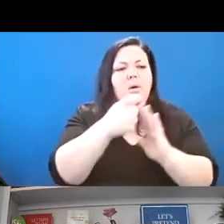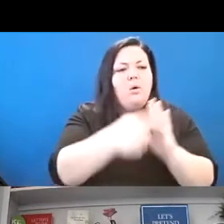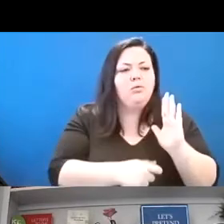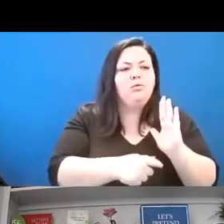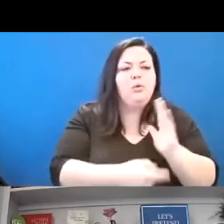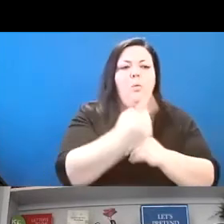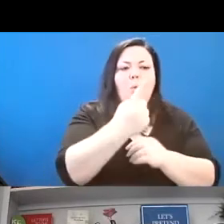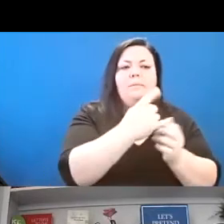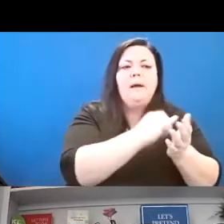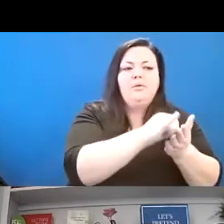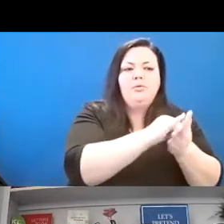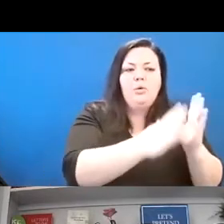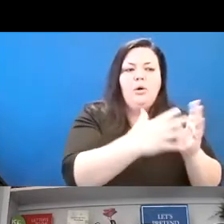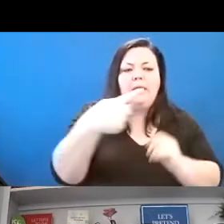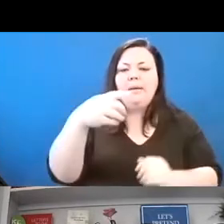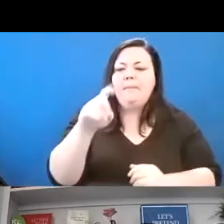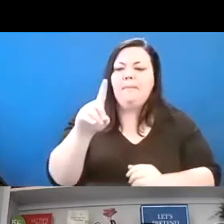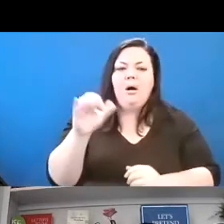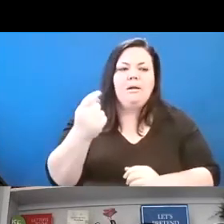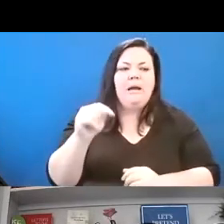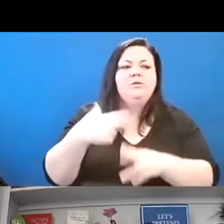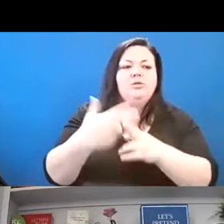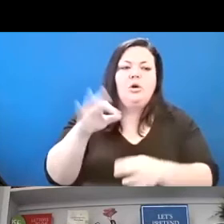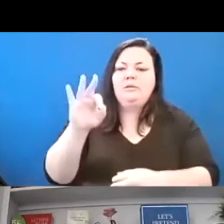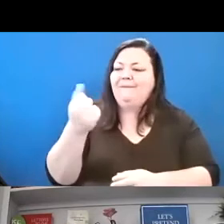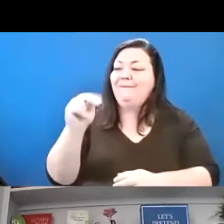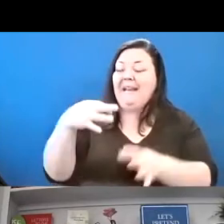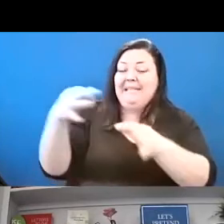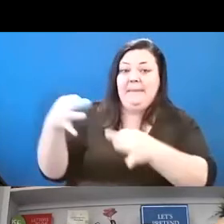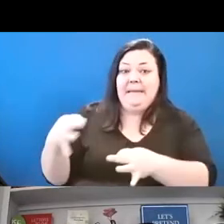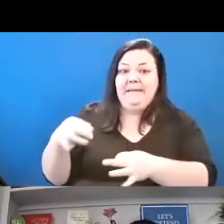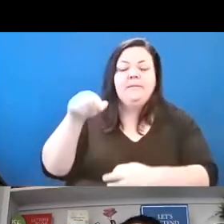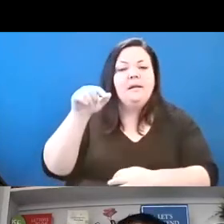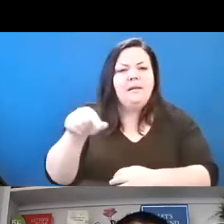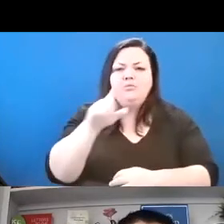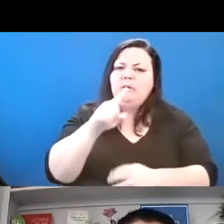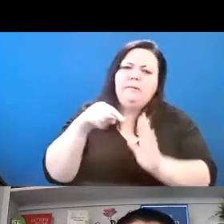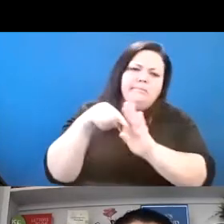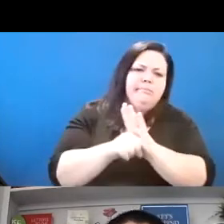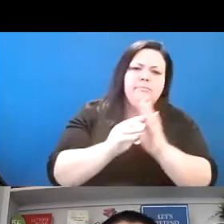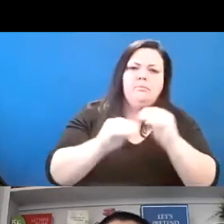by a podcast called fansplaining that really give a lot more definition to the ideas of